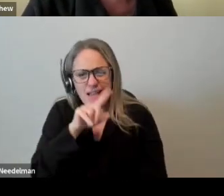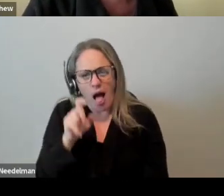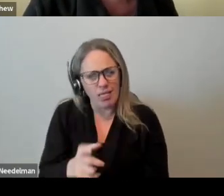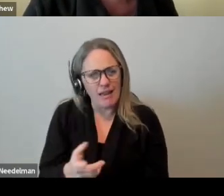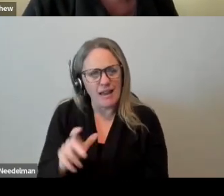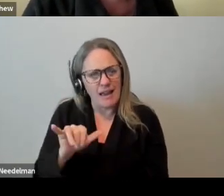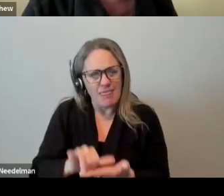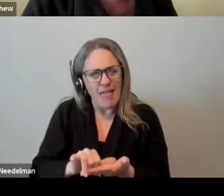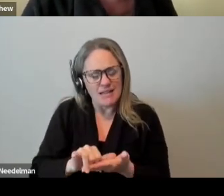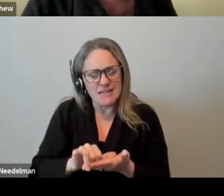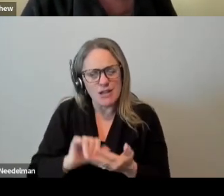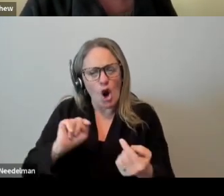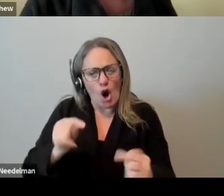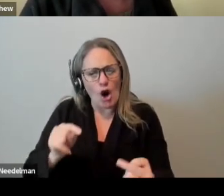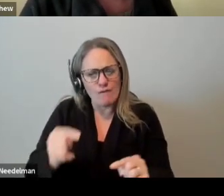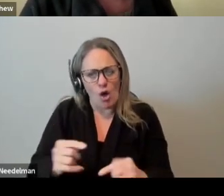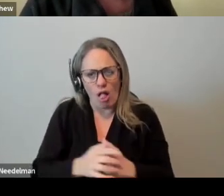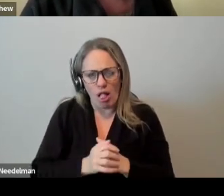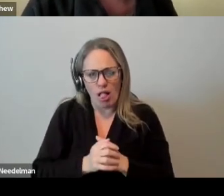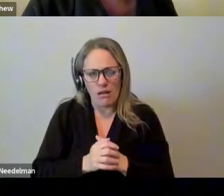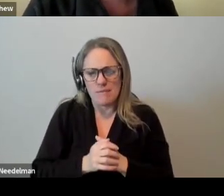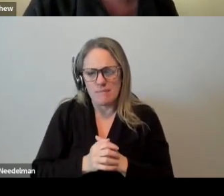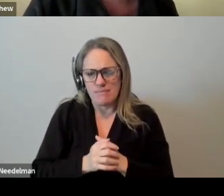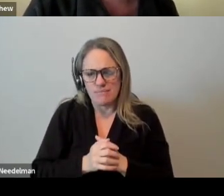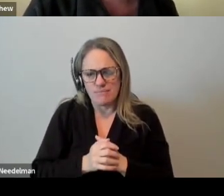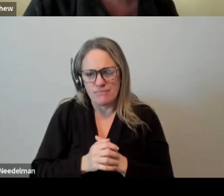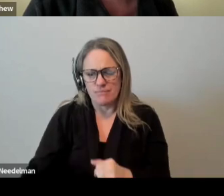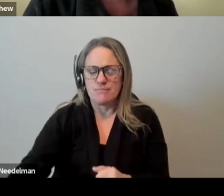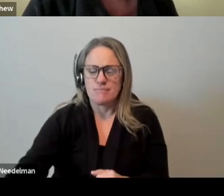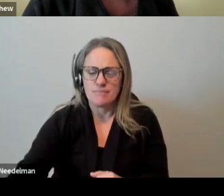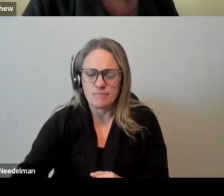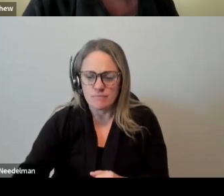people, deadly to others in really significant ways.